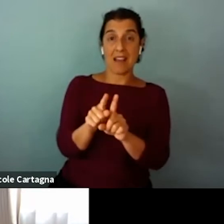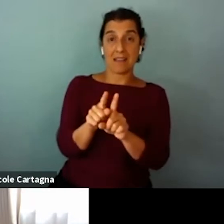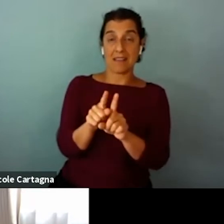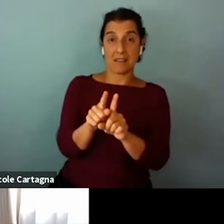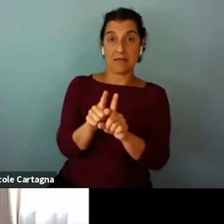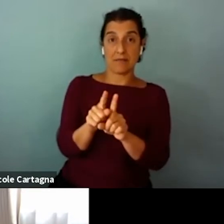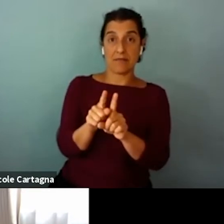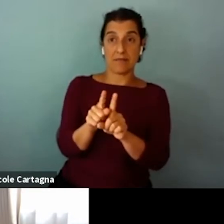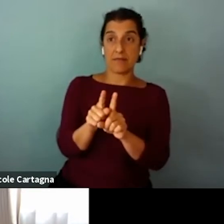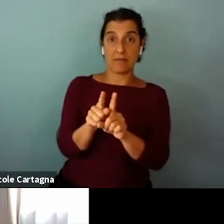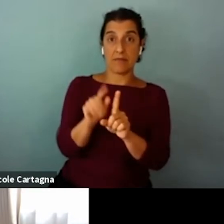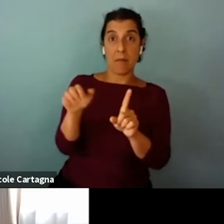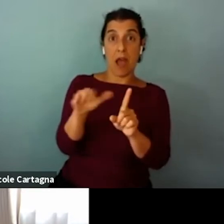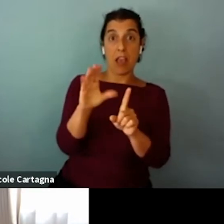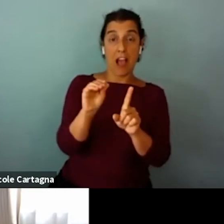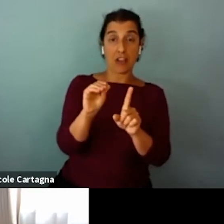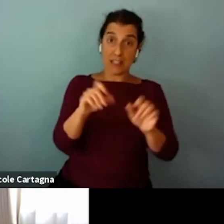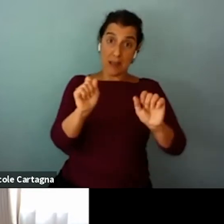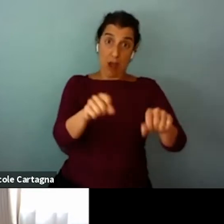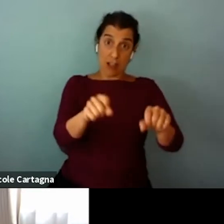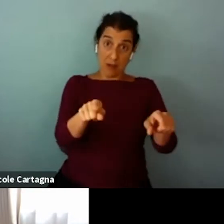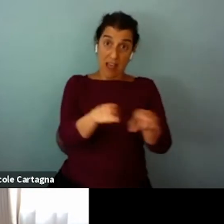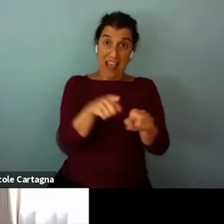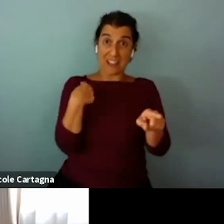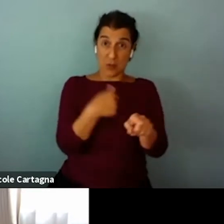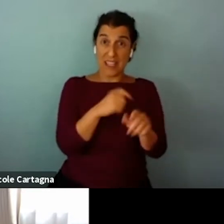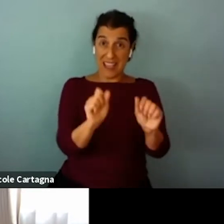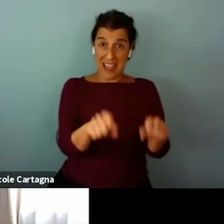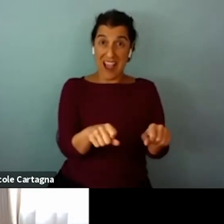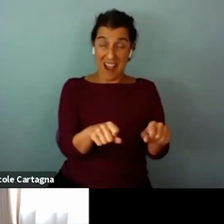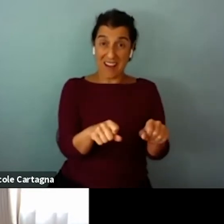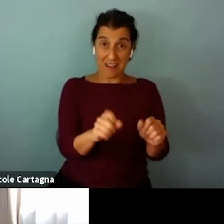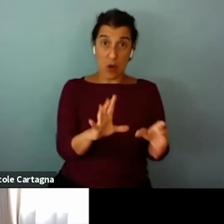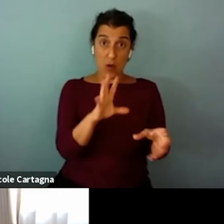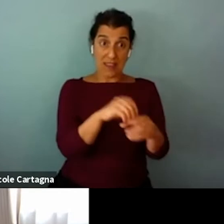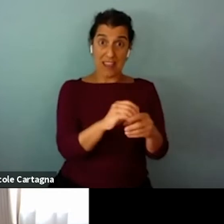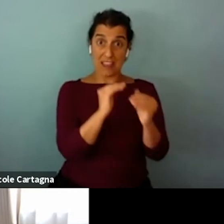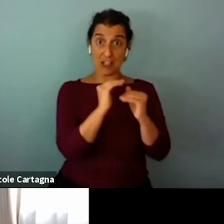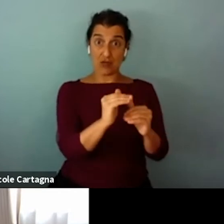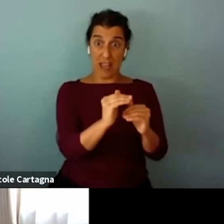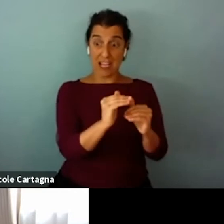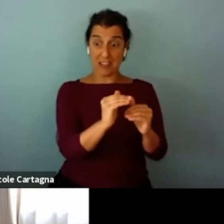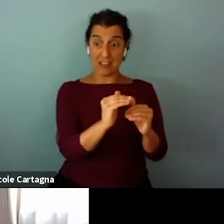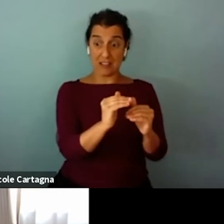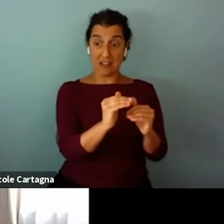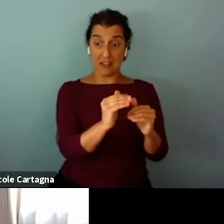of biologically plausible as we can within the constraints of having to run it in real time so